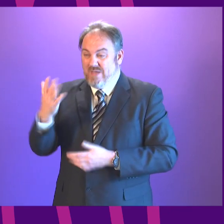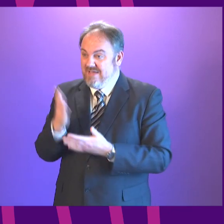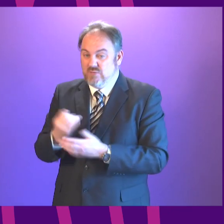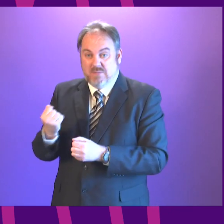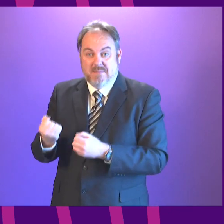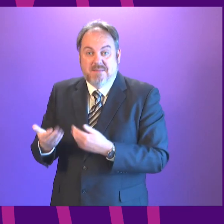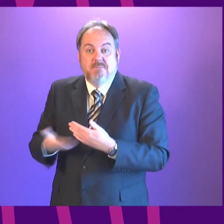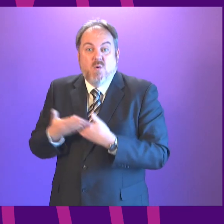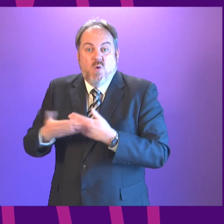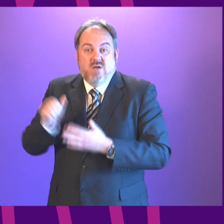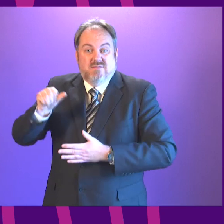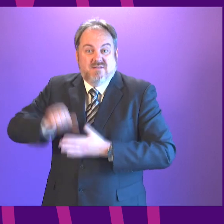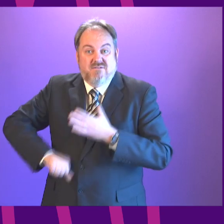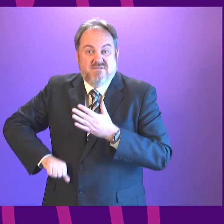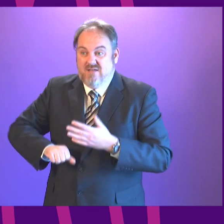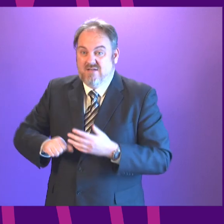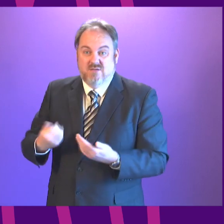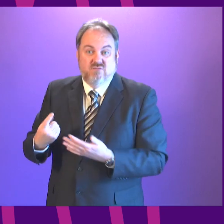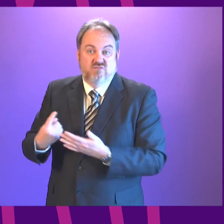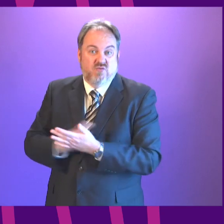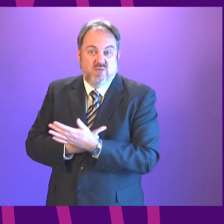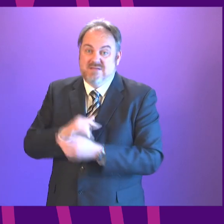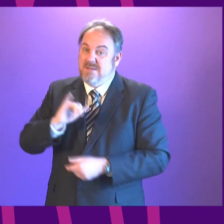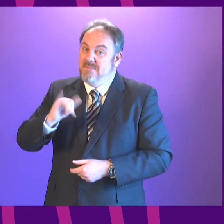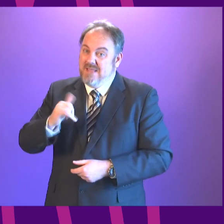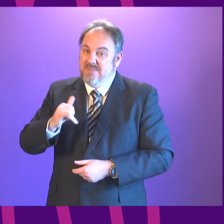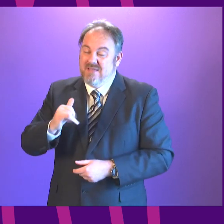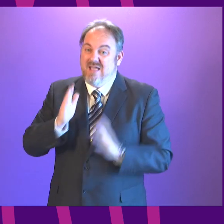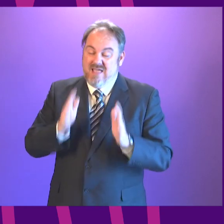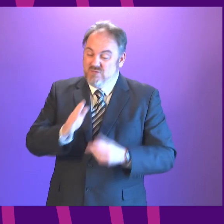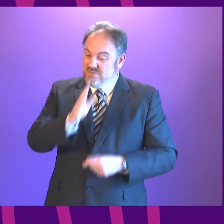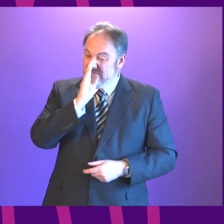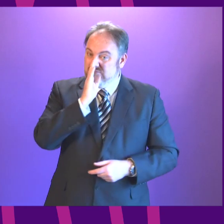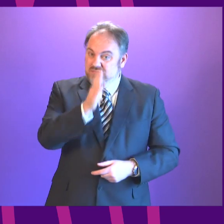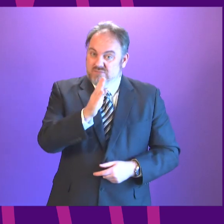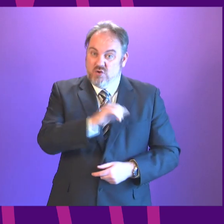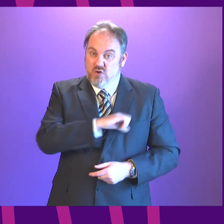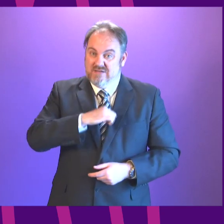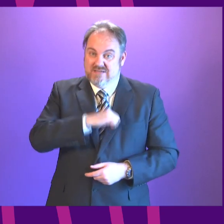Again, I need to be blunt with the Parliament and the public: the current level 4 restrictions